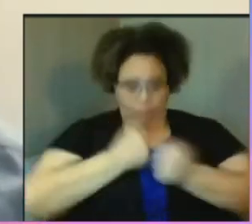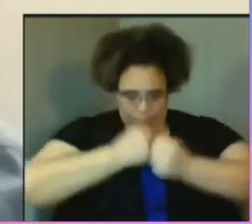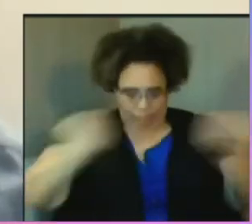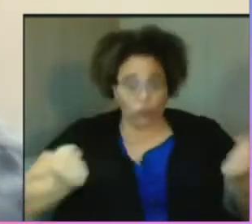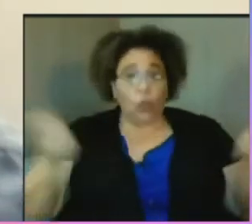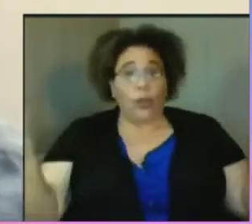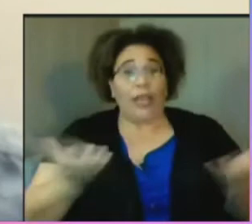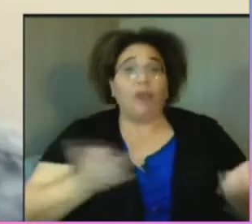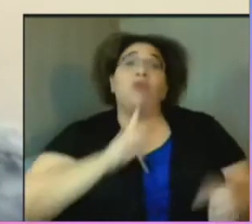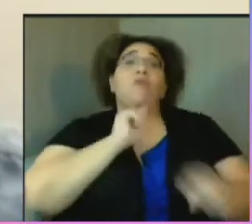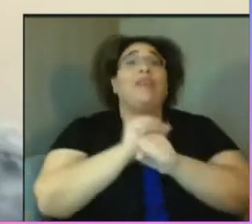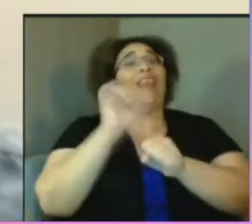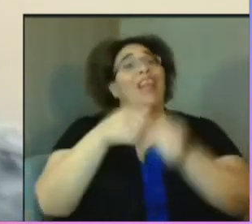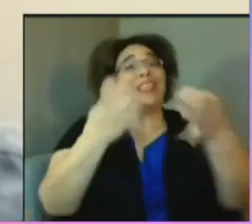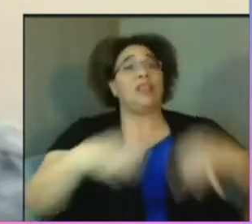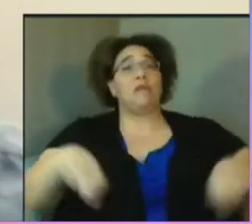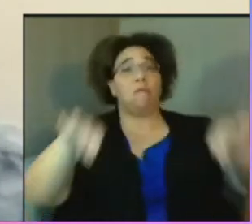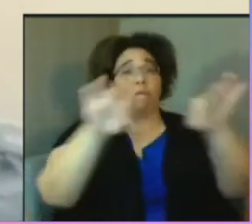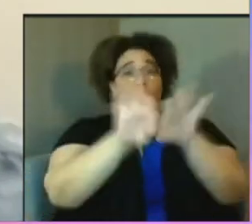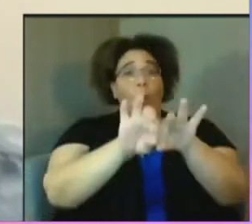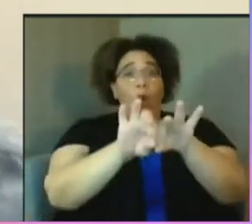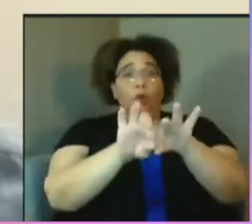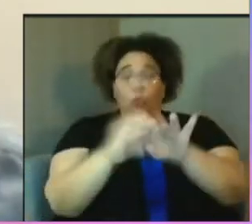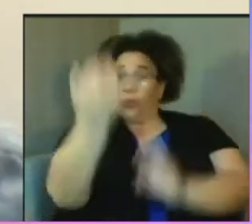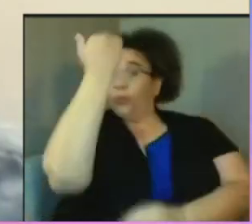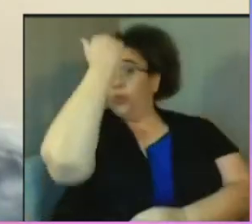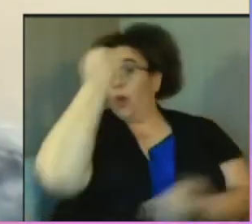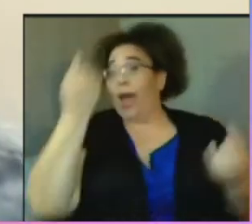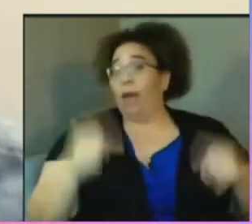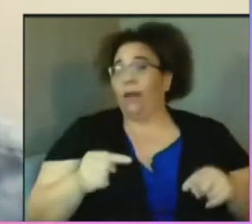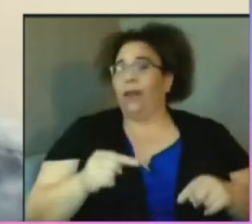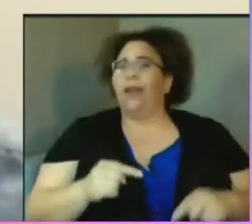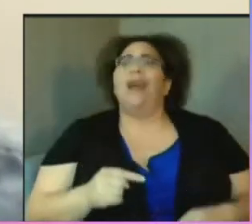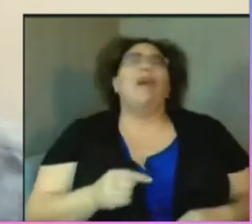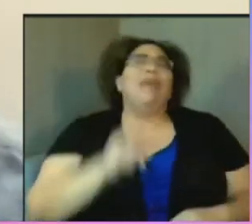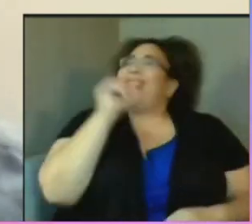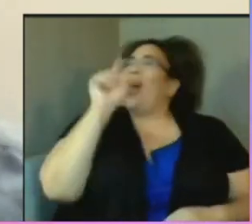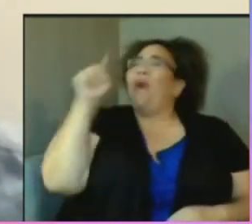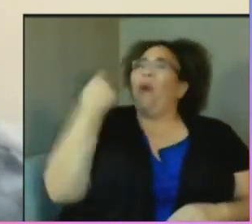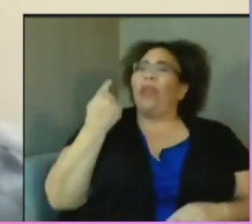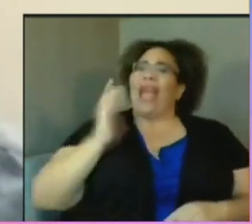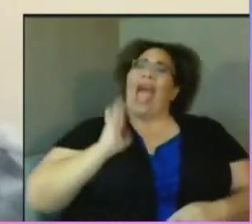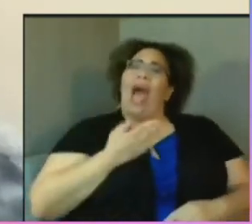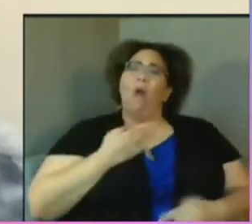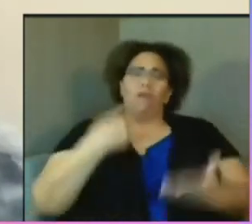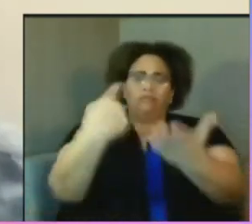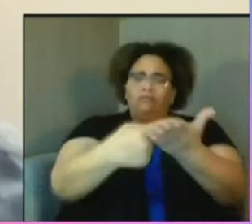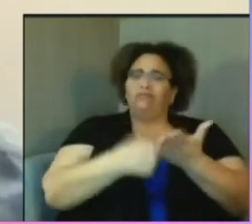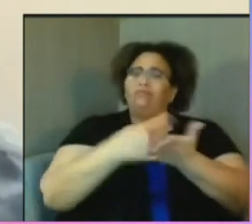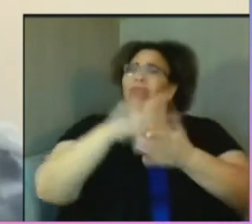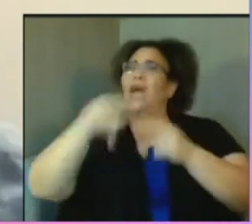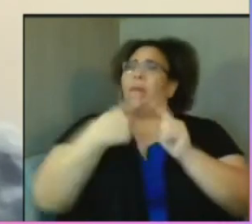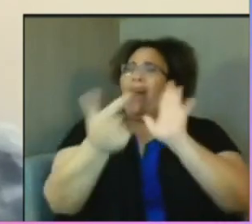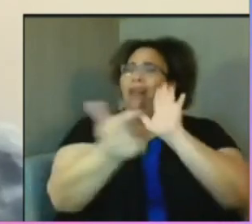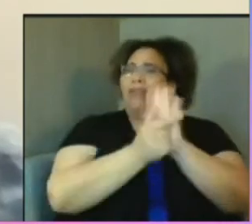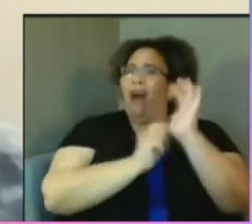'cause it wasn't just the legal arguments that we made and in fact, more importantly, it was all of the ways that people showed up.